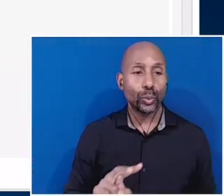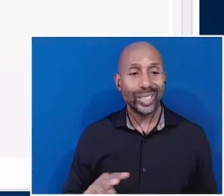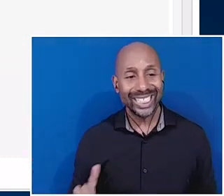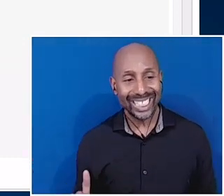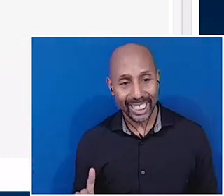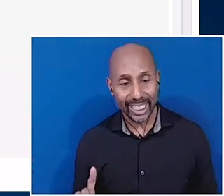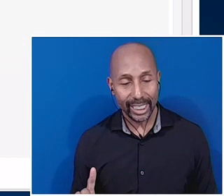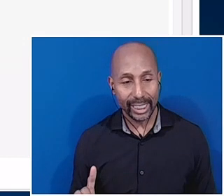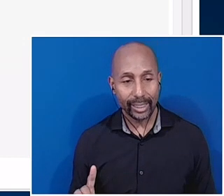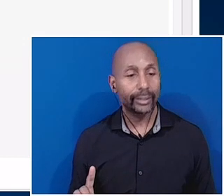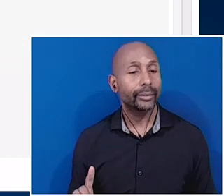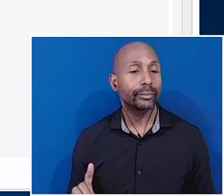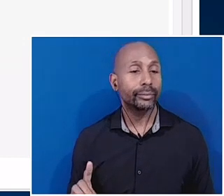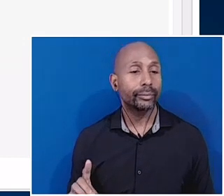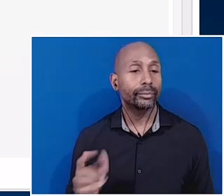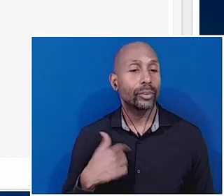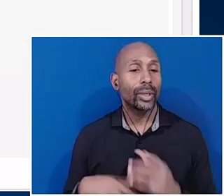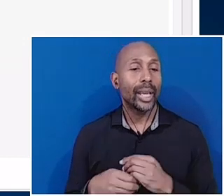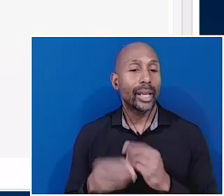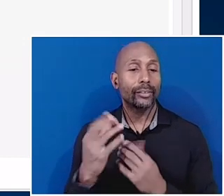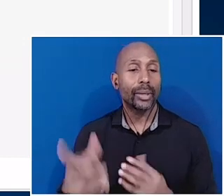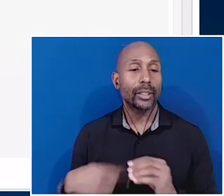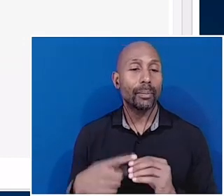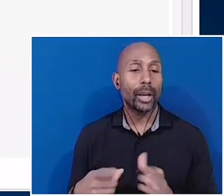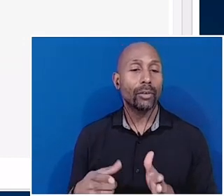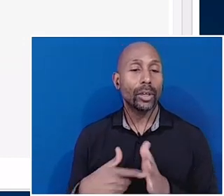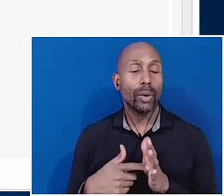requiring an additional approval or an